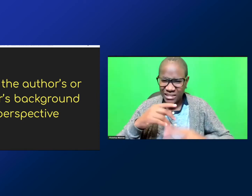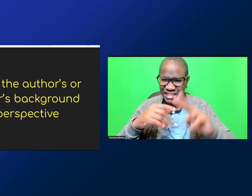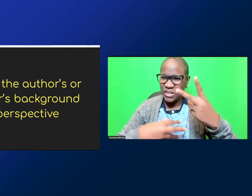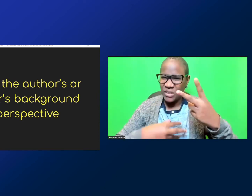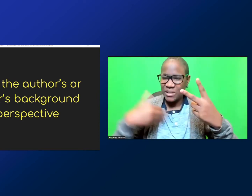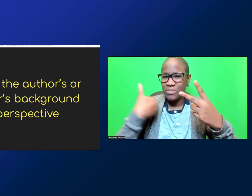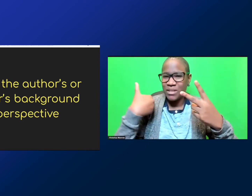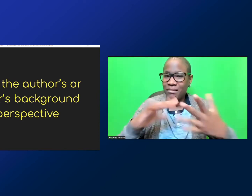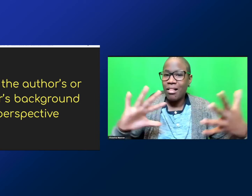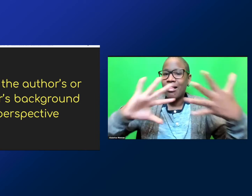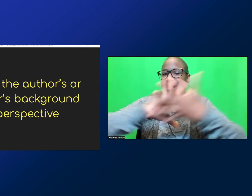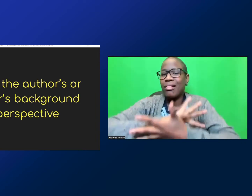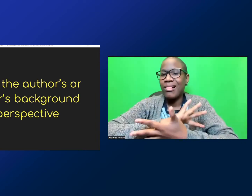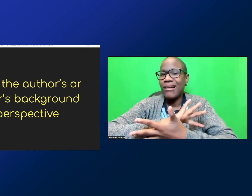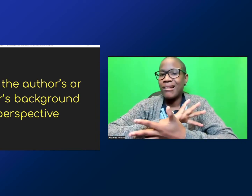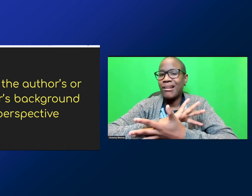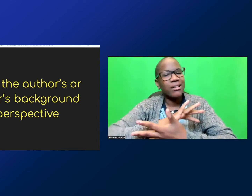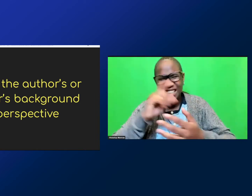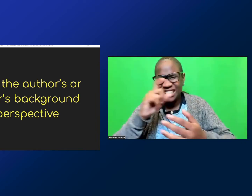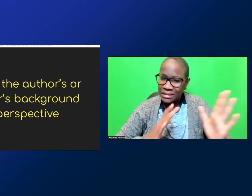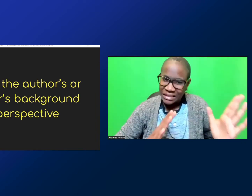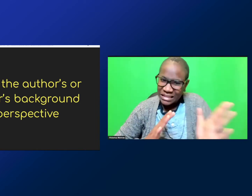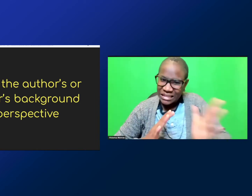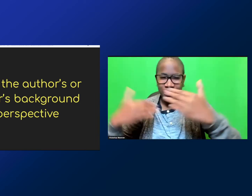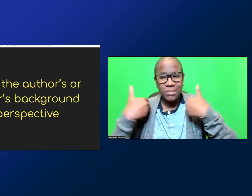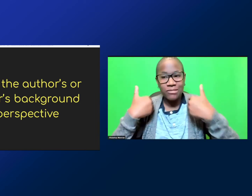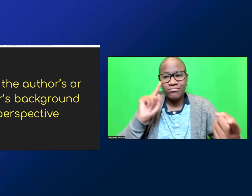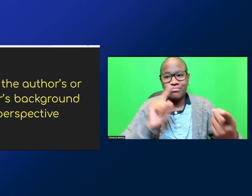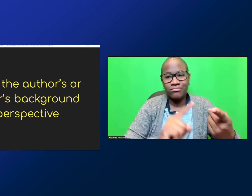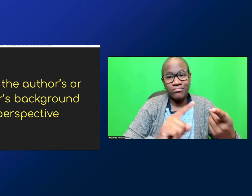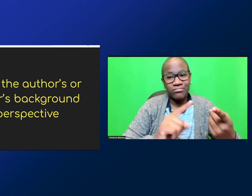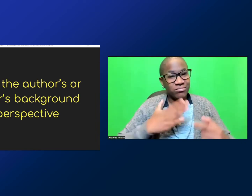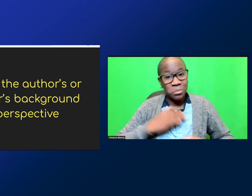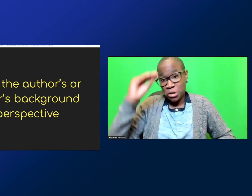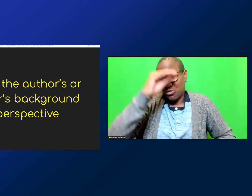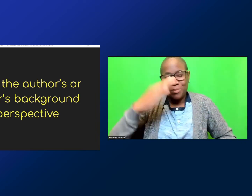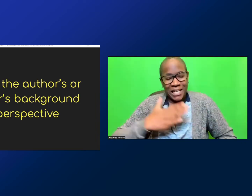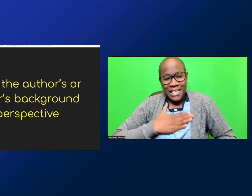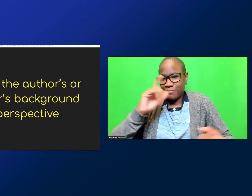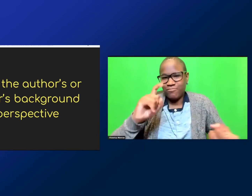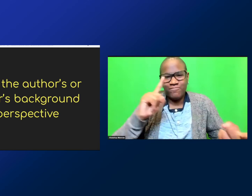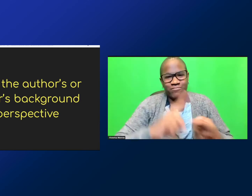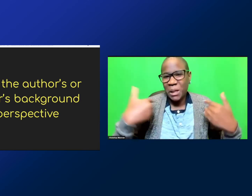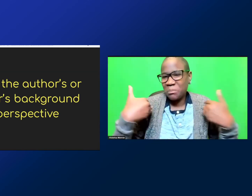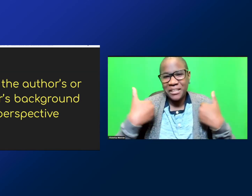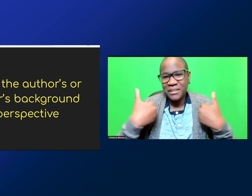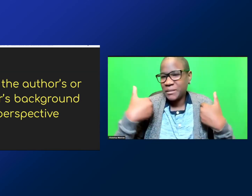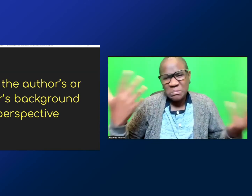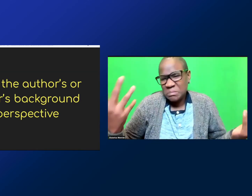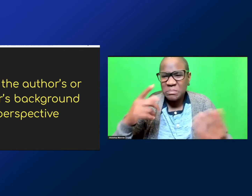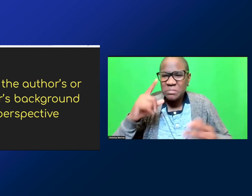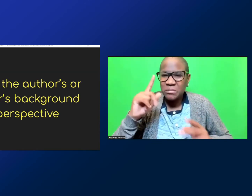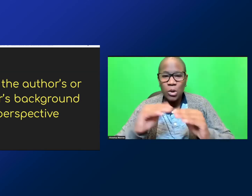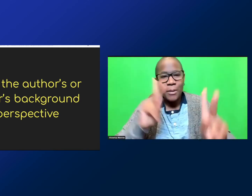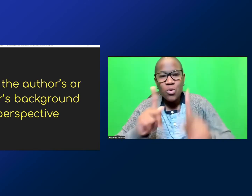illustration uh how things are perceived in these books are unfortunately uh misconstrued so like